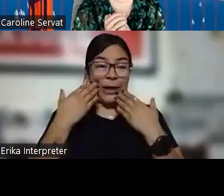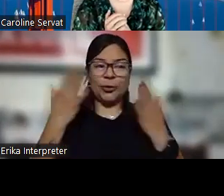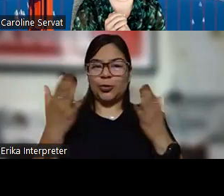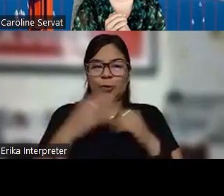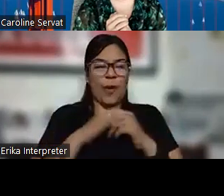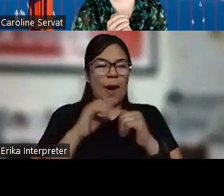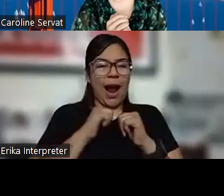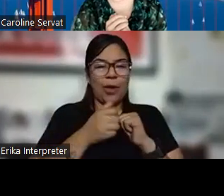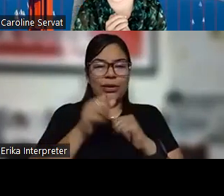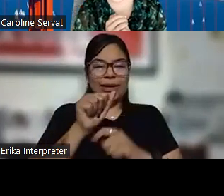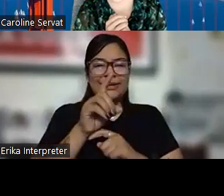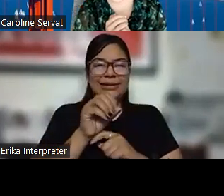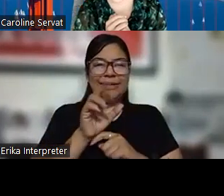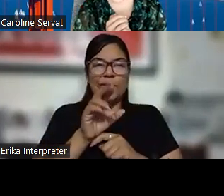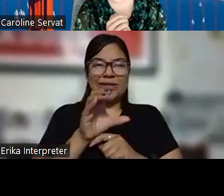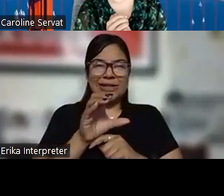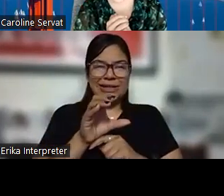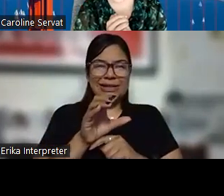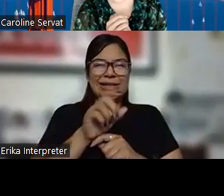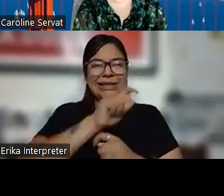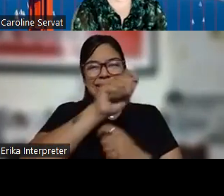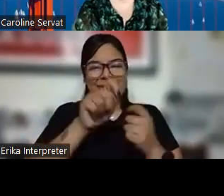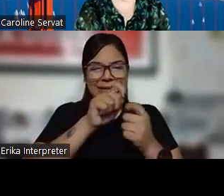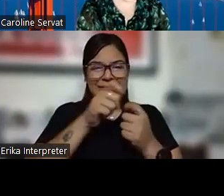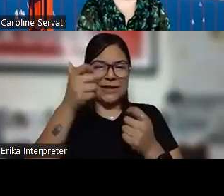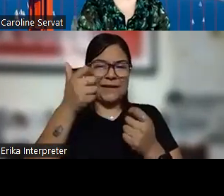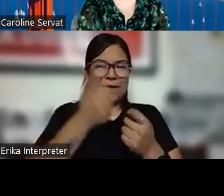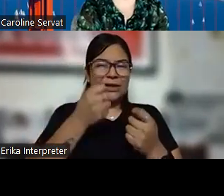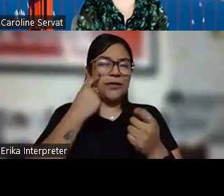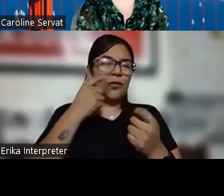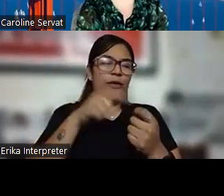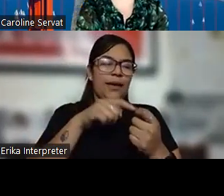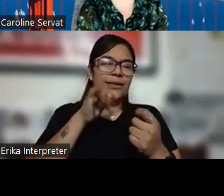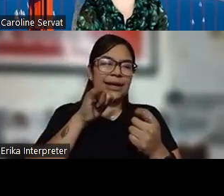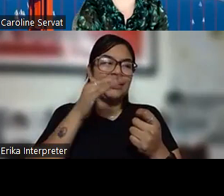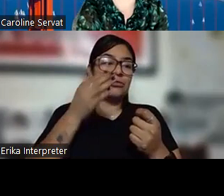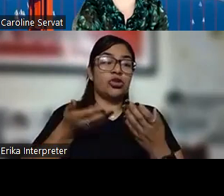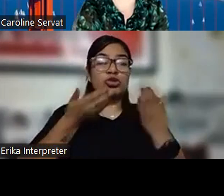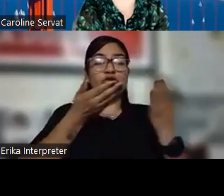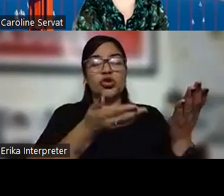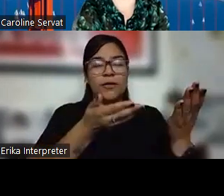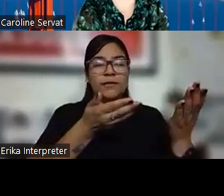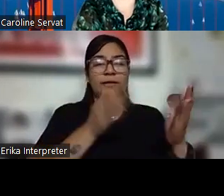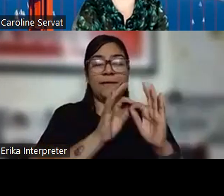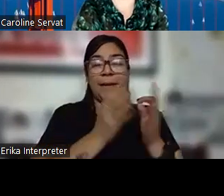adrc funding spec specifically serve able serve children and and you know families however I think